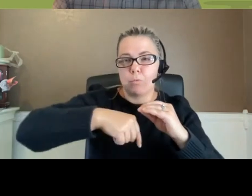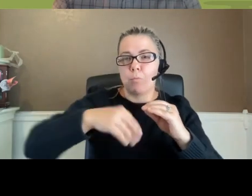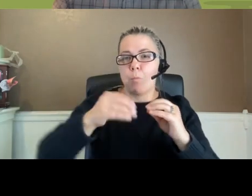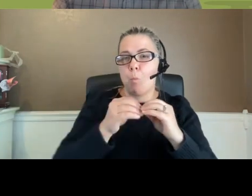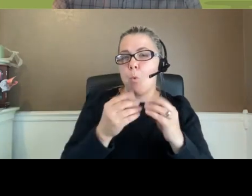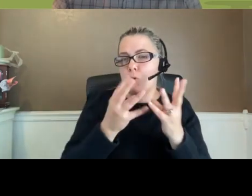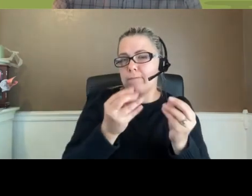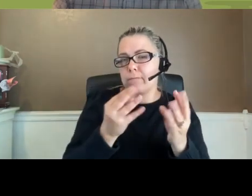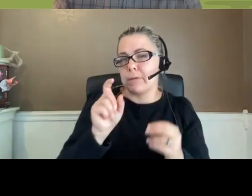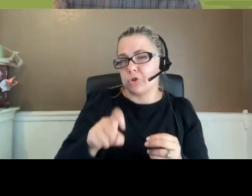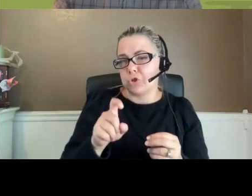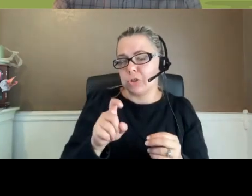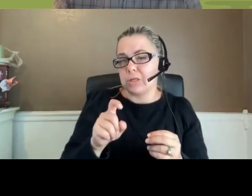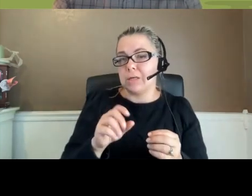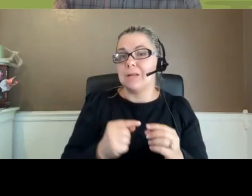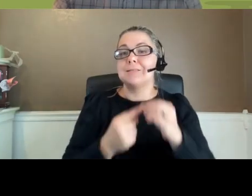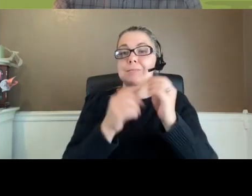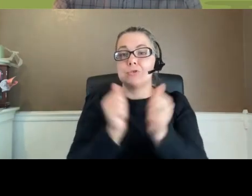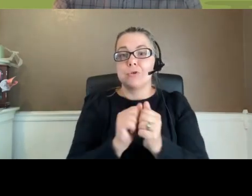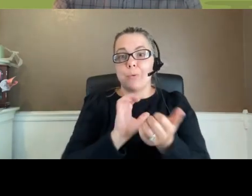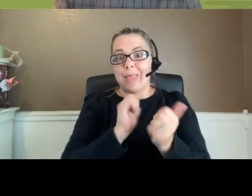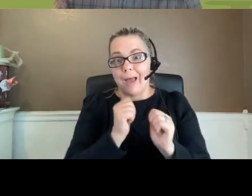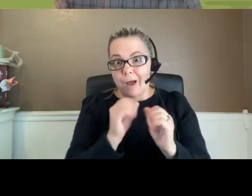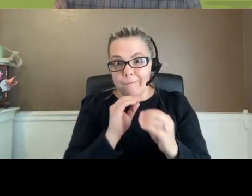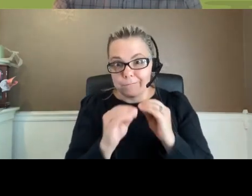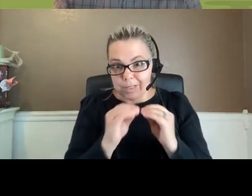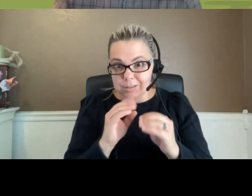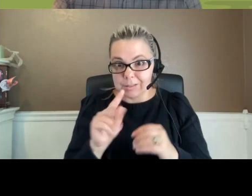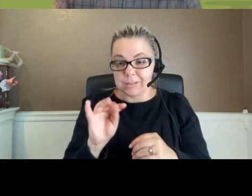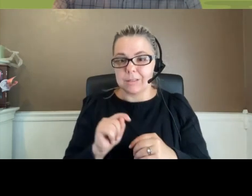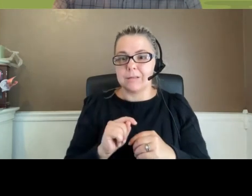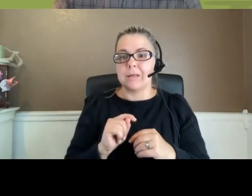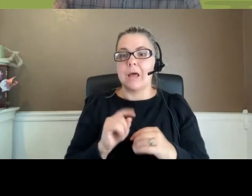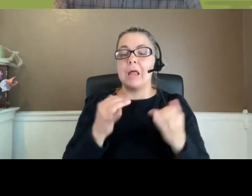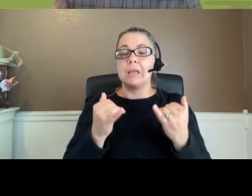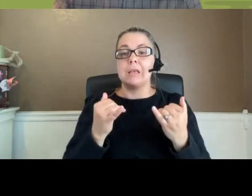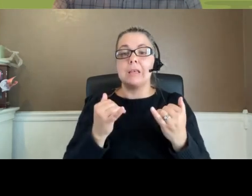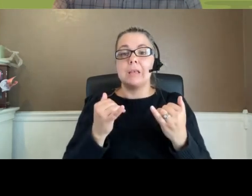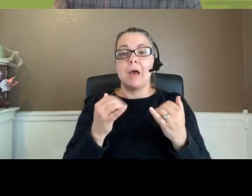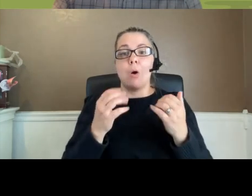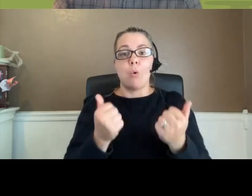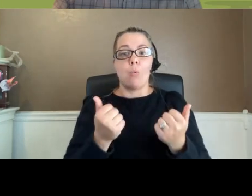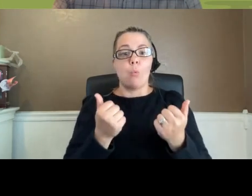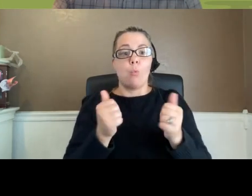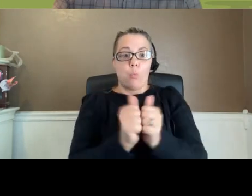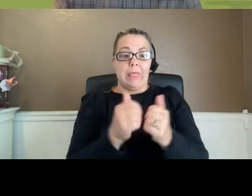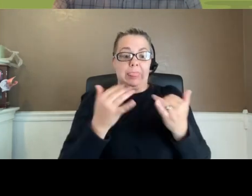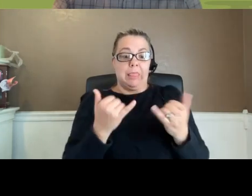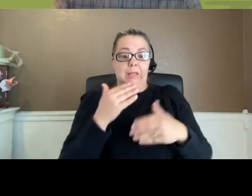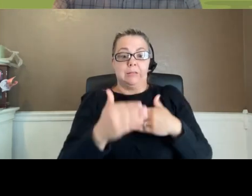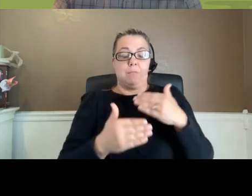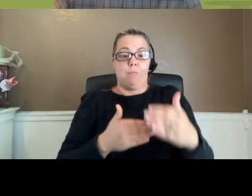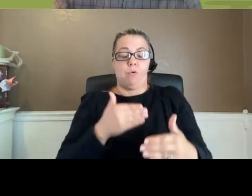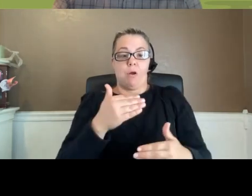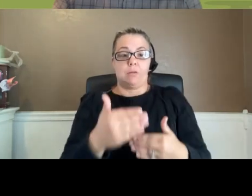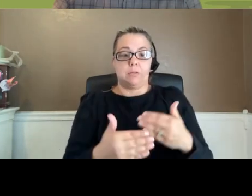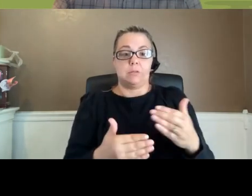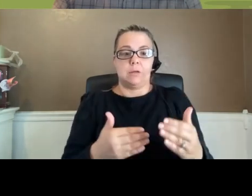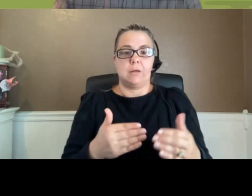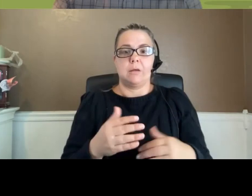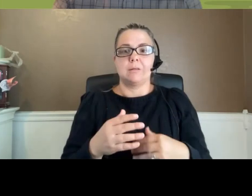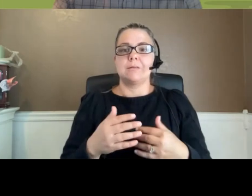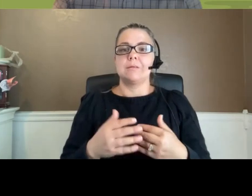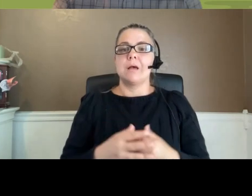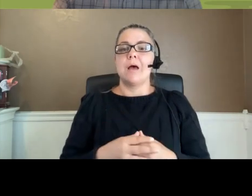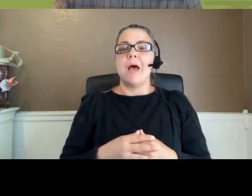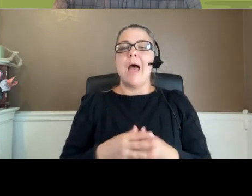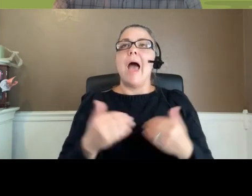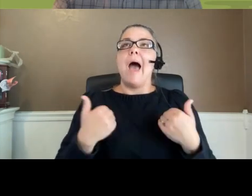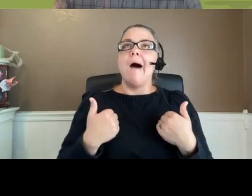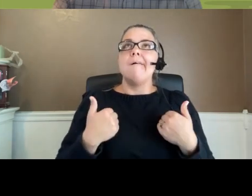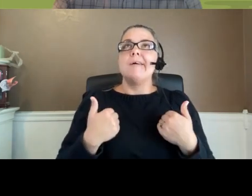you fix it? Now I think, with this process, there is going to be maybe a requirement of,